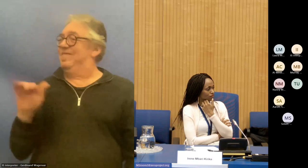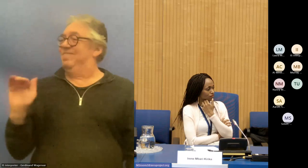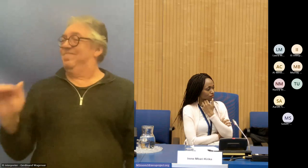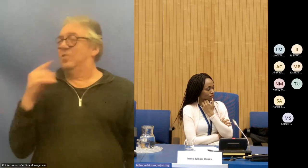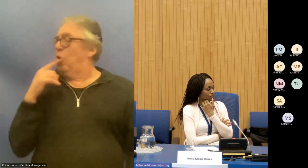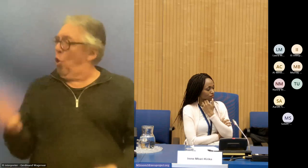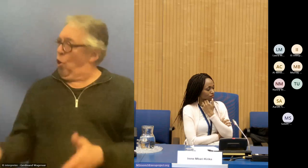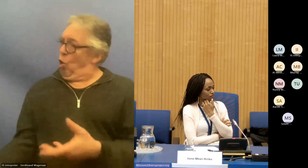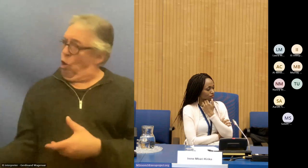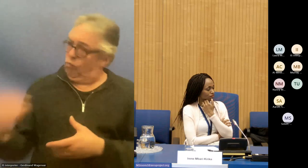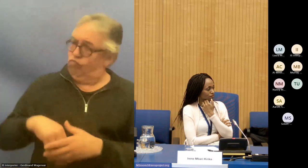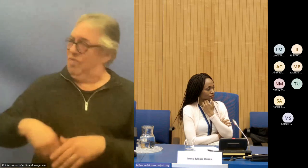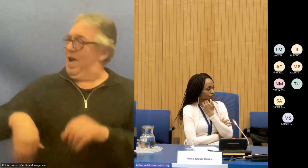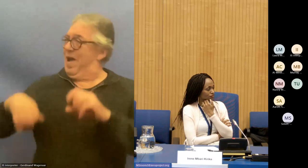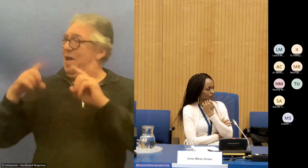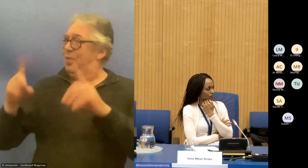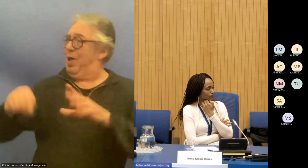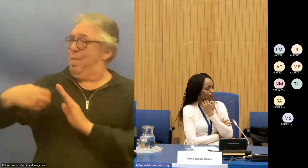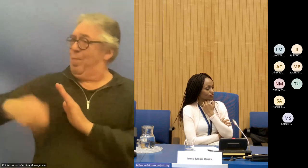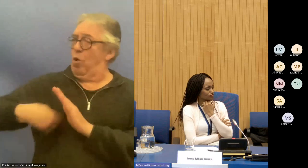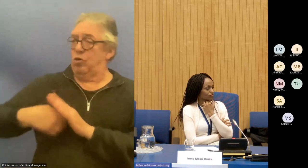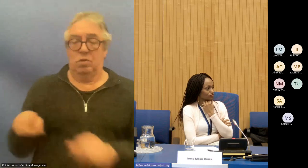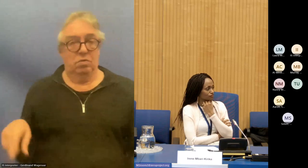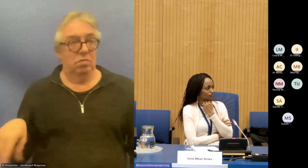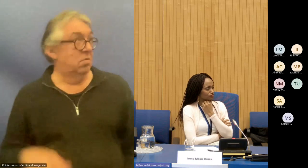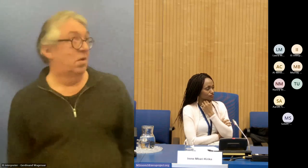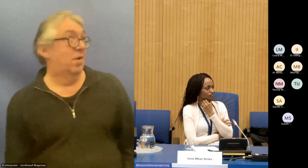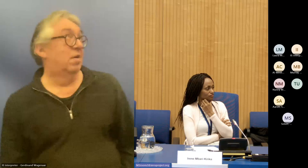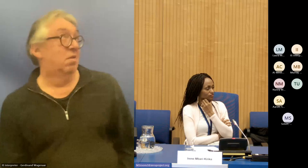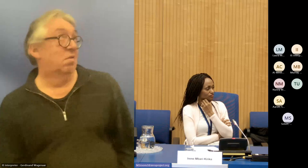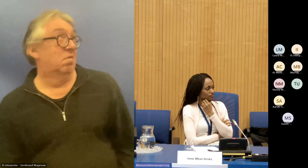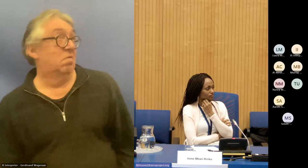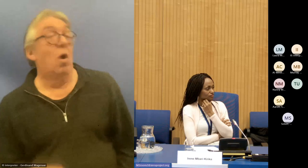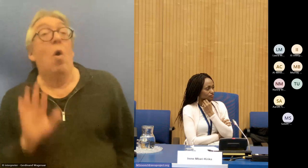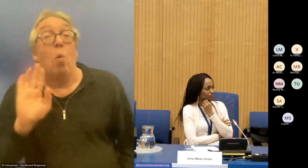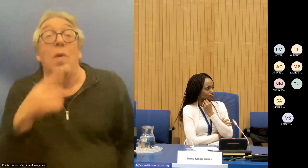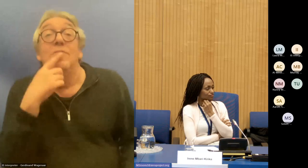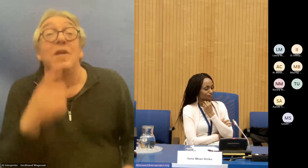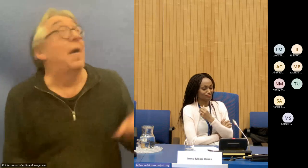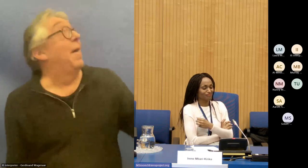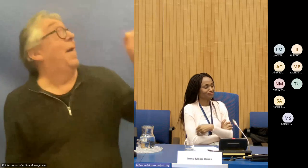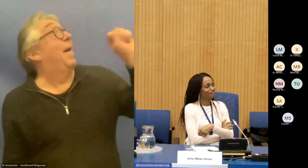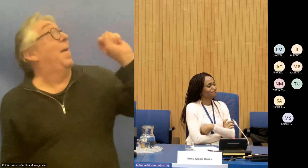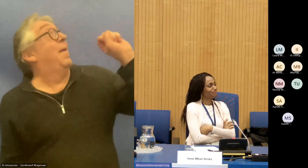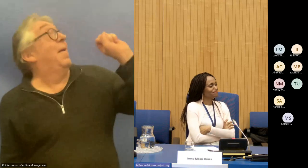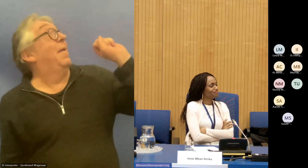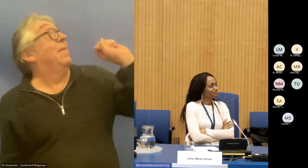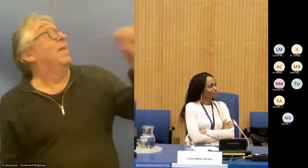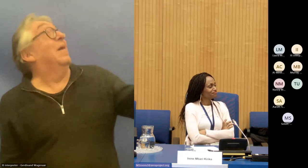project." They would probably say yes, because it creates some opportunities for them, but I've